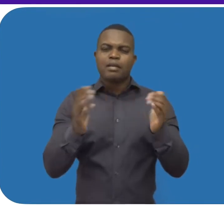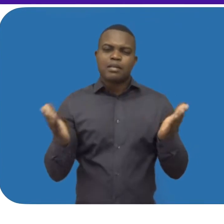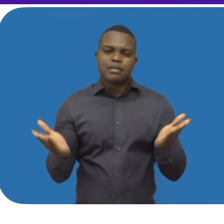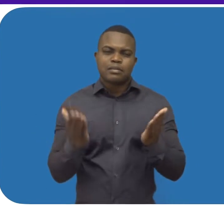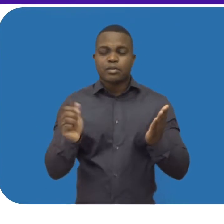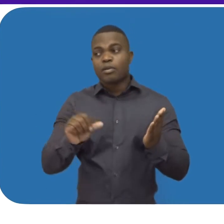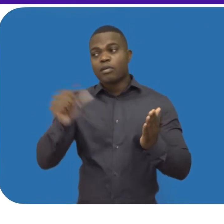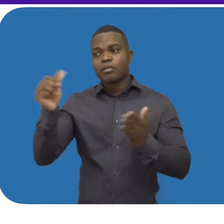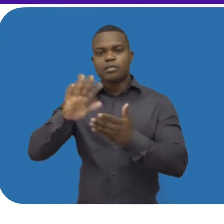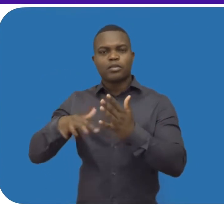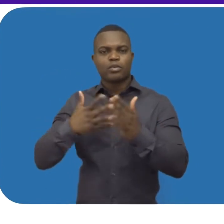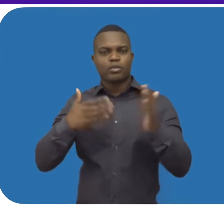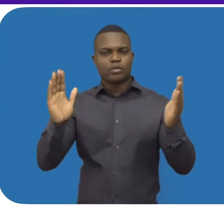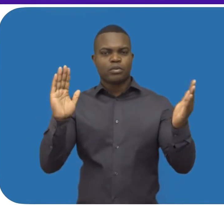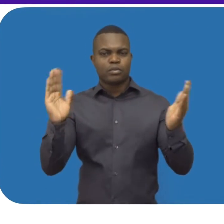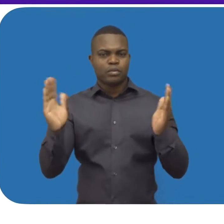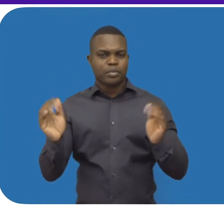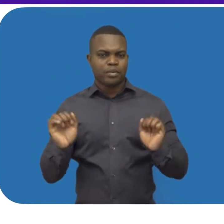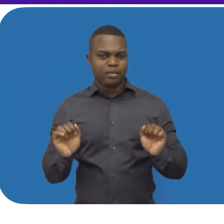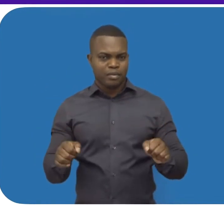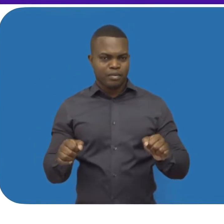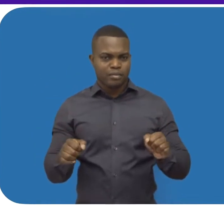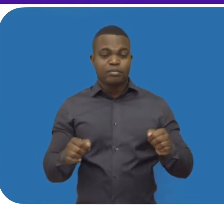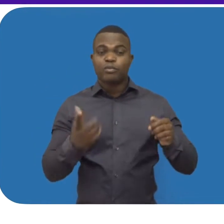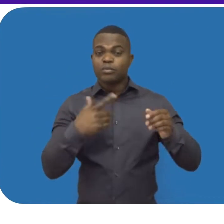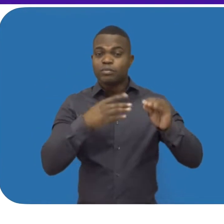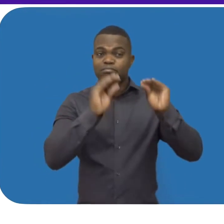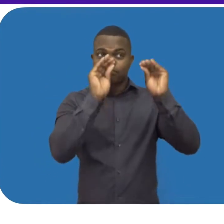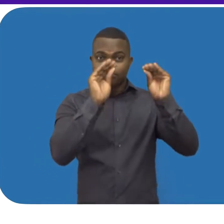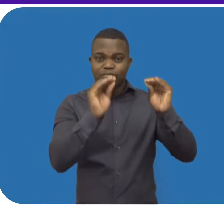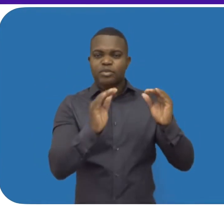as the structure is the same for all corpora listed in the compendium.